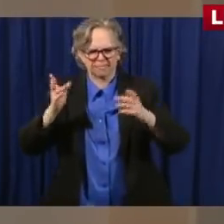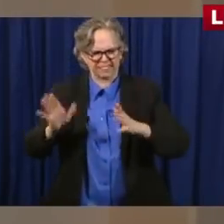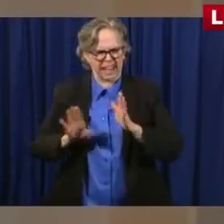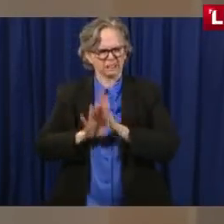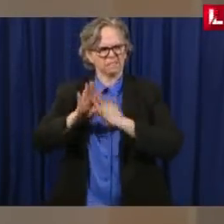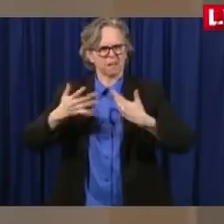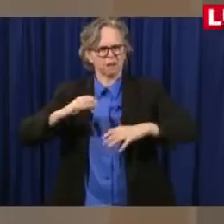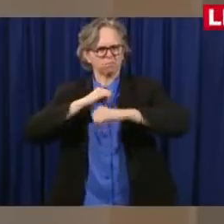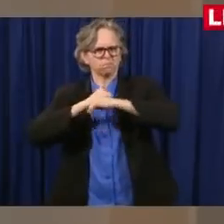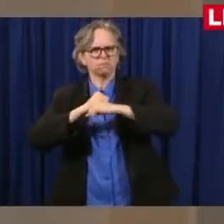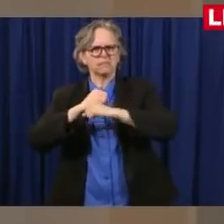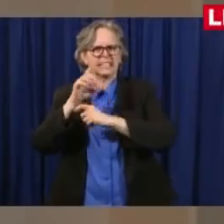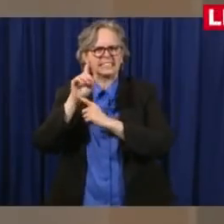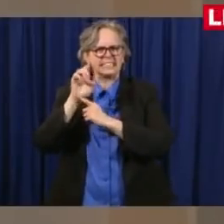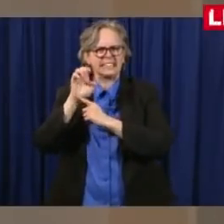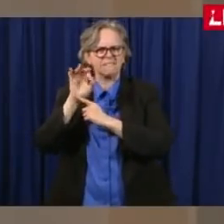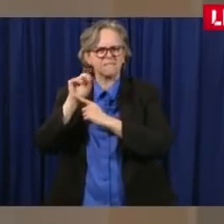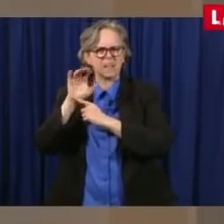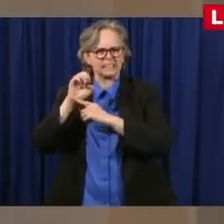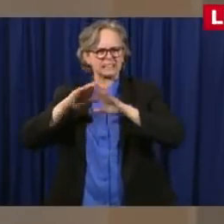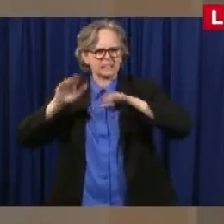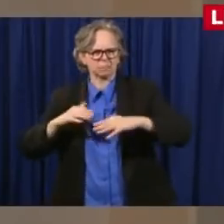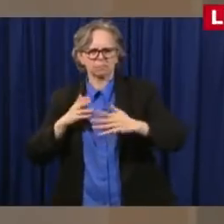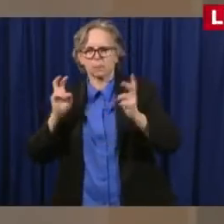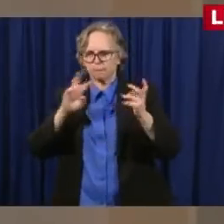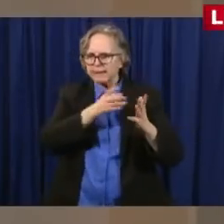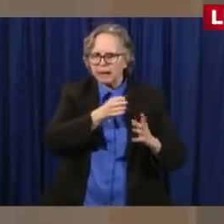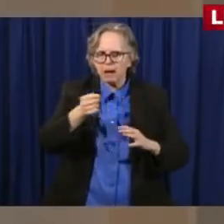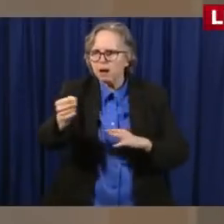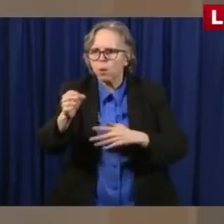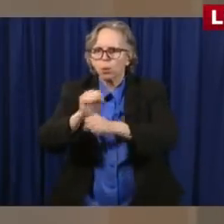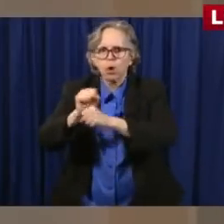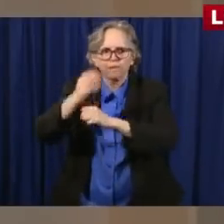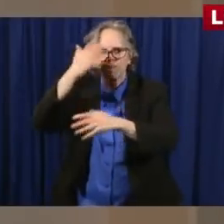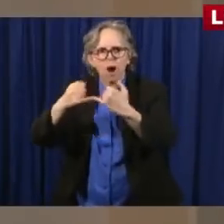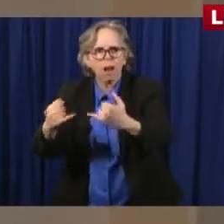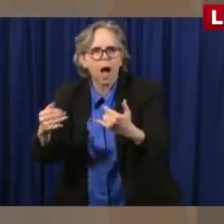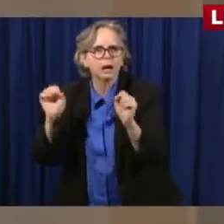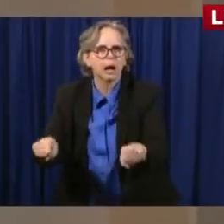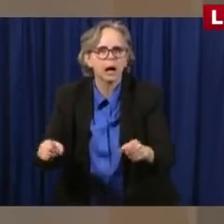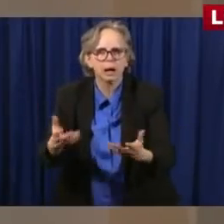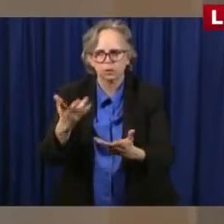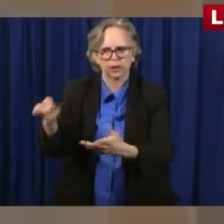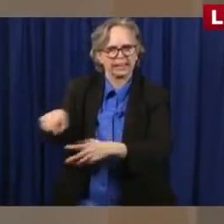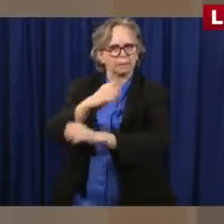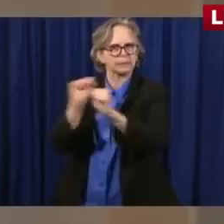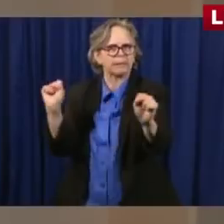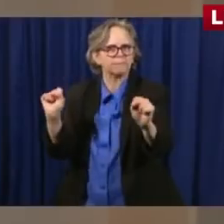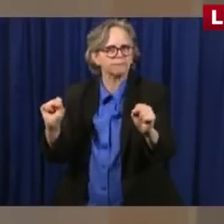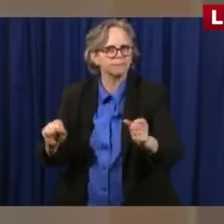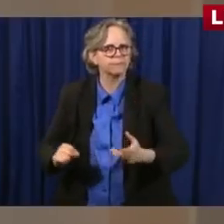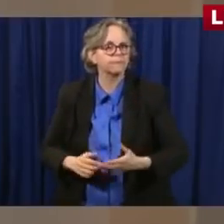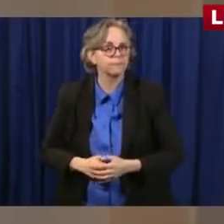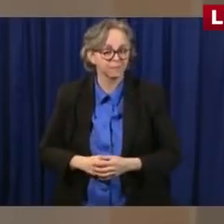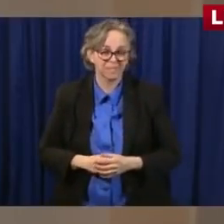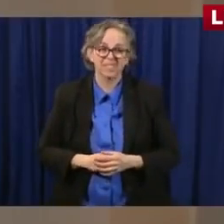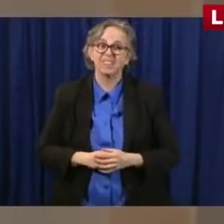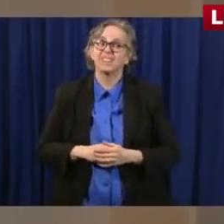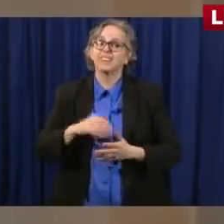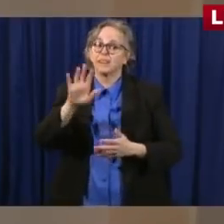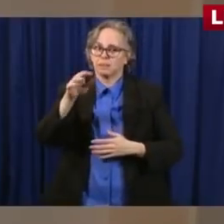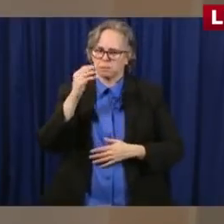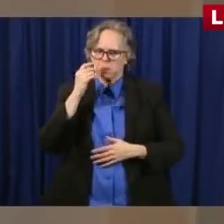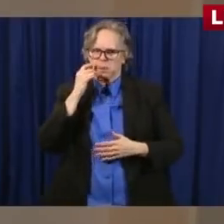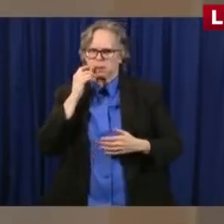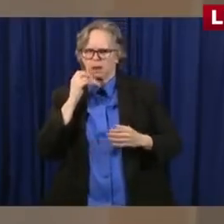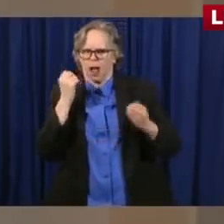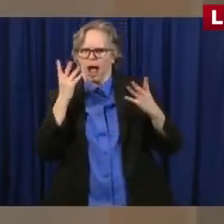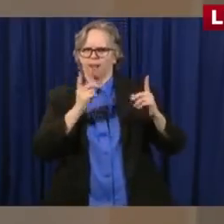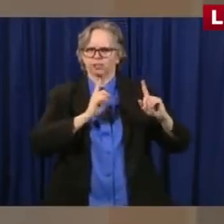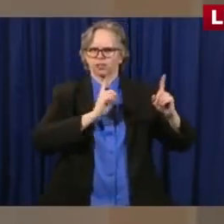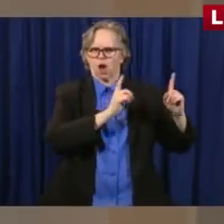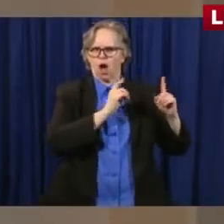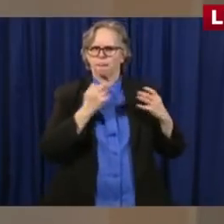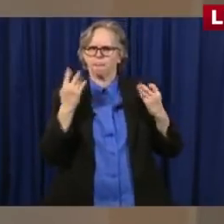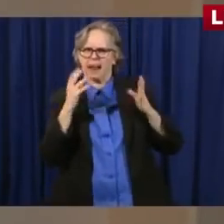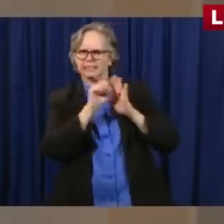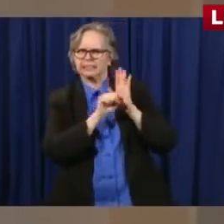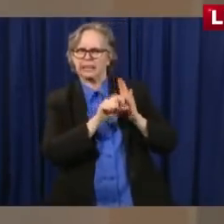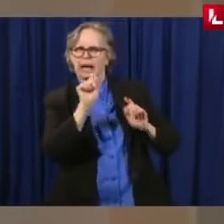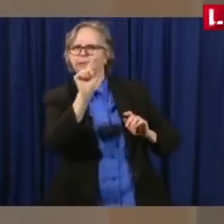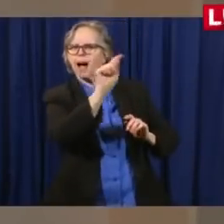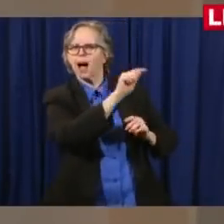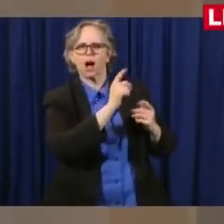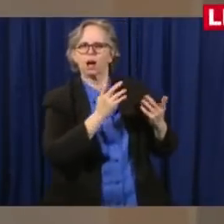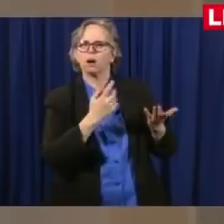WHO HAS THE DEFENSE AND WHO IS GOING TO BE BETTER ABLE TO DO SOME OF THE FRONT LINE WORK WE NEED TO HAVE HAPPEN.